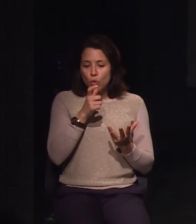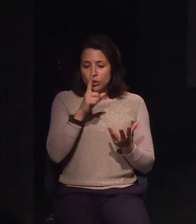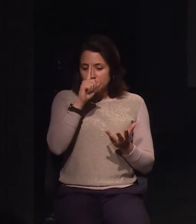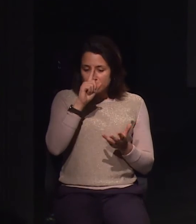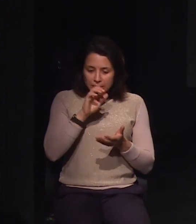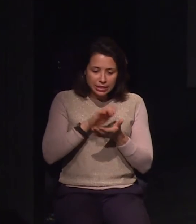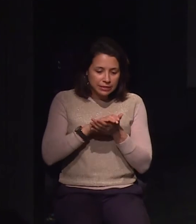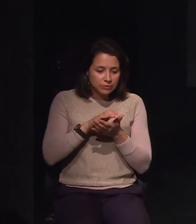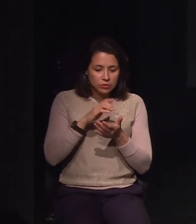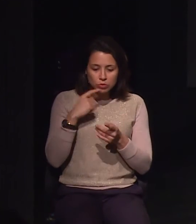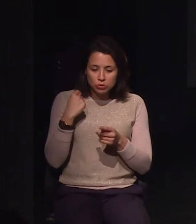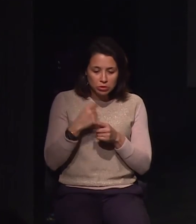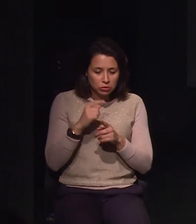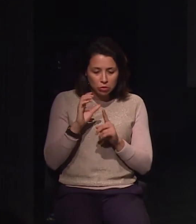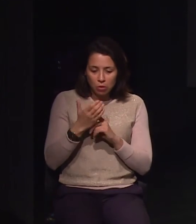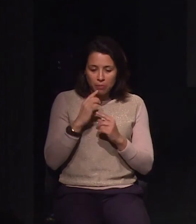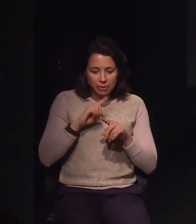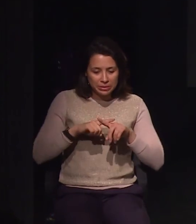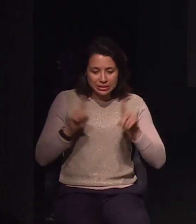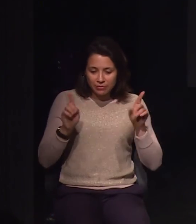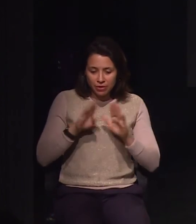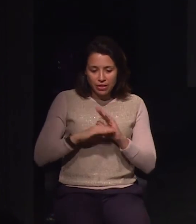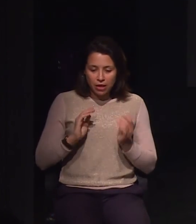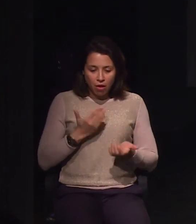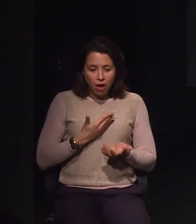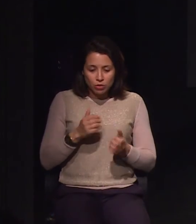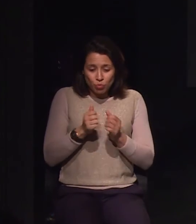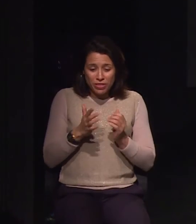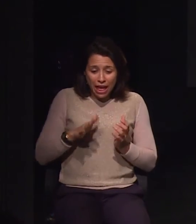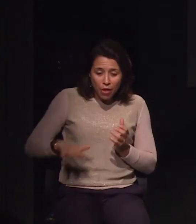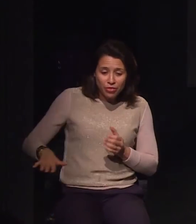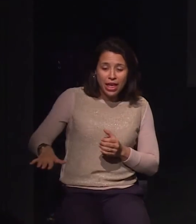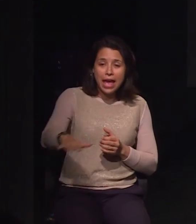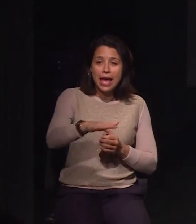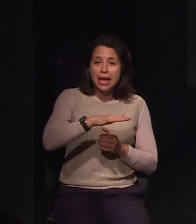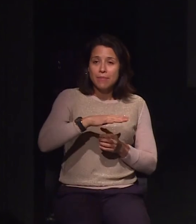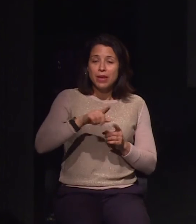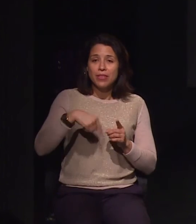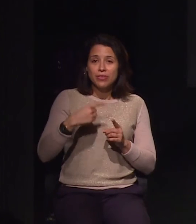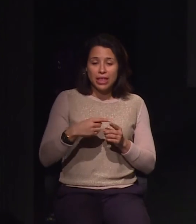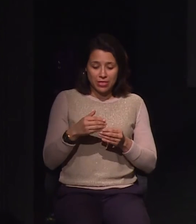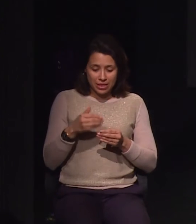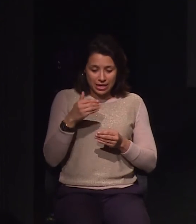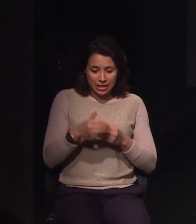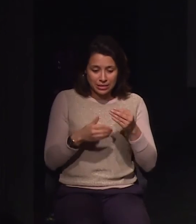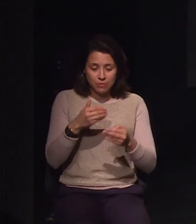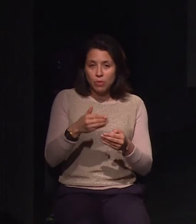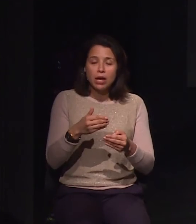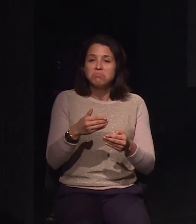not be in consonance with ours. Without that, next steps and progress is actually rather difficult.